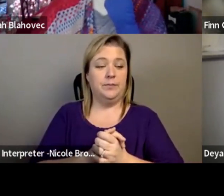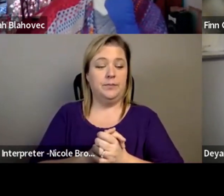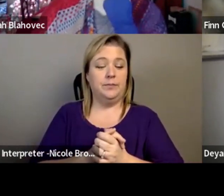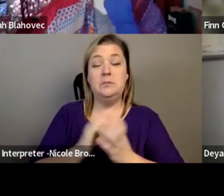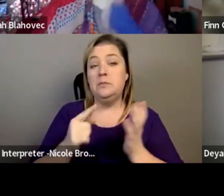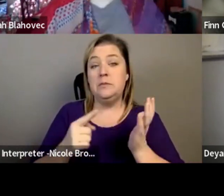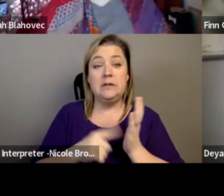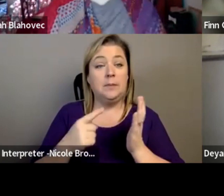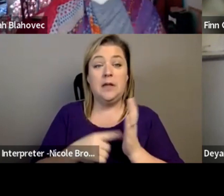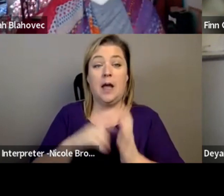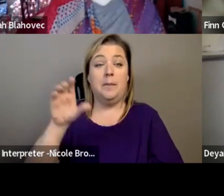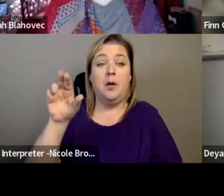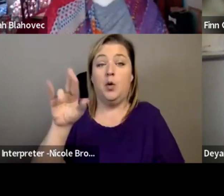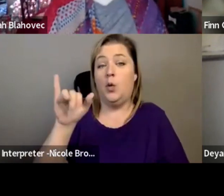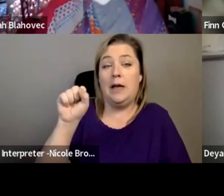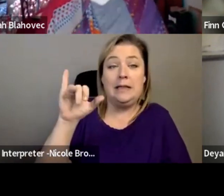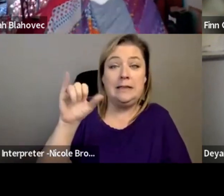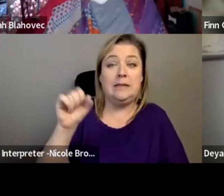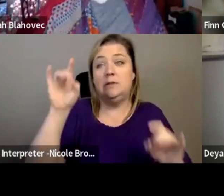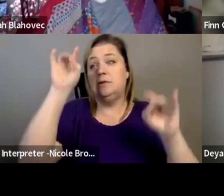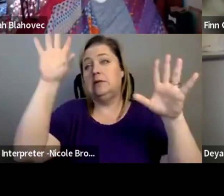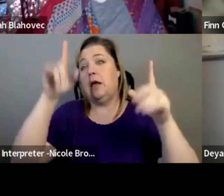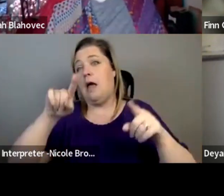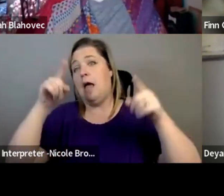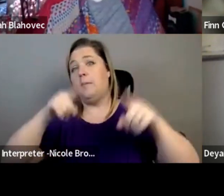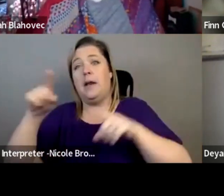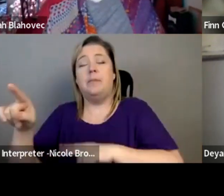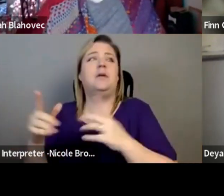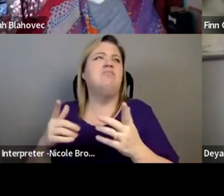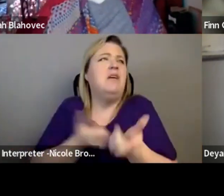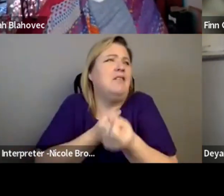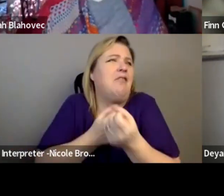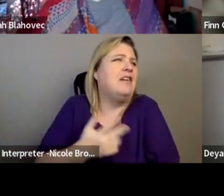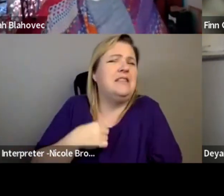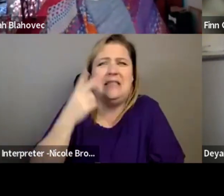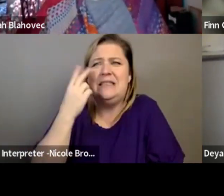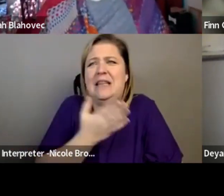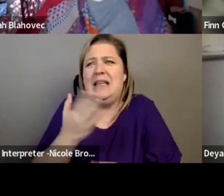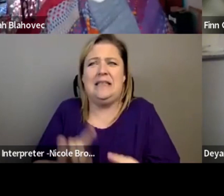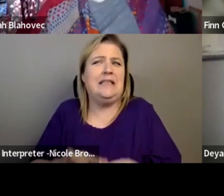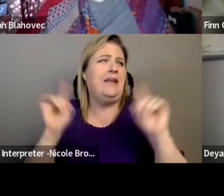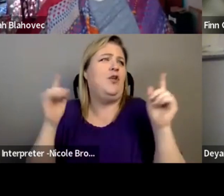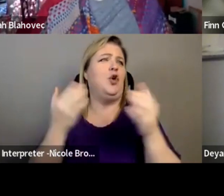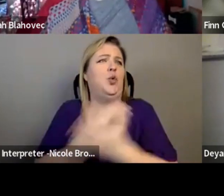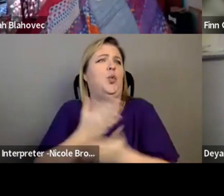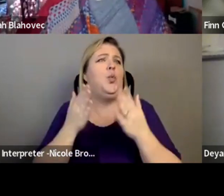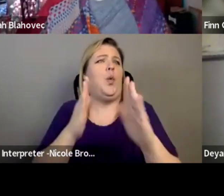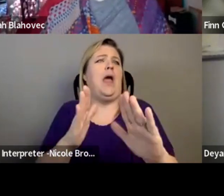crisis causes us to see new ways of doing things. I see a